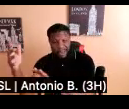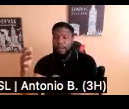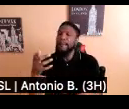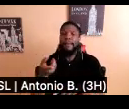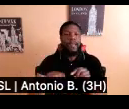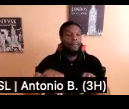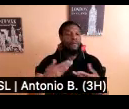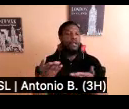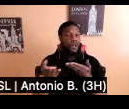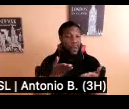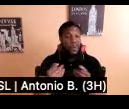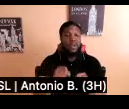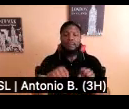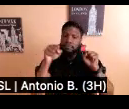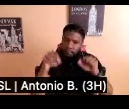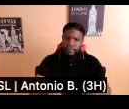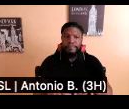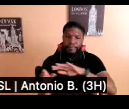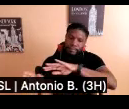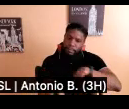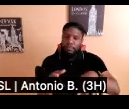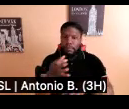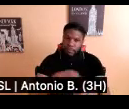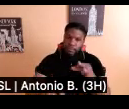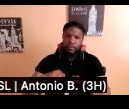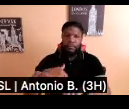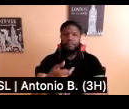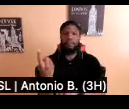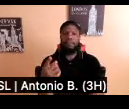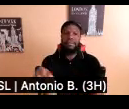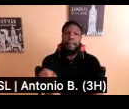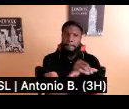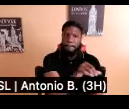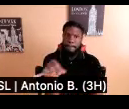of employing something similar to what we do with graduate students, where they can actually submit